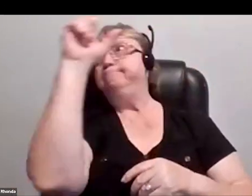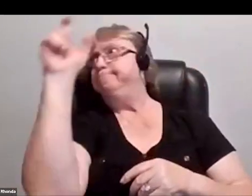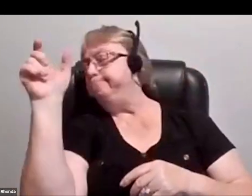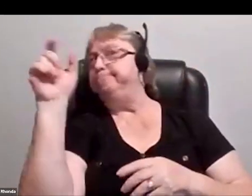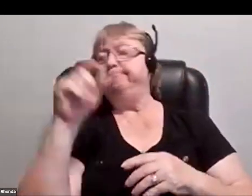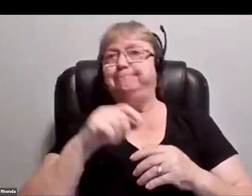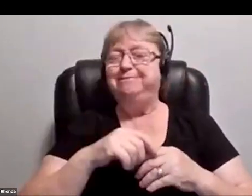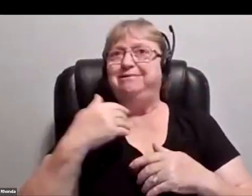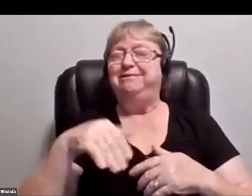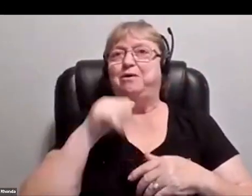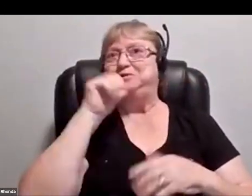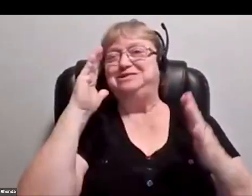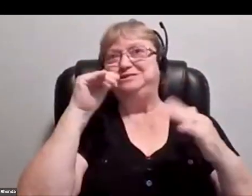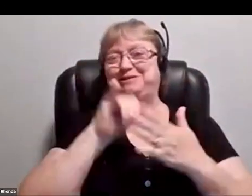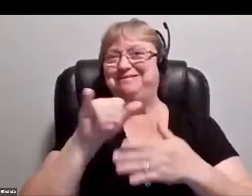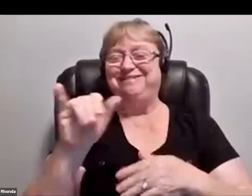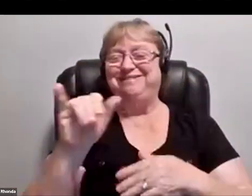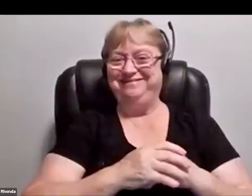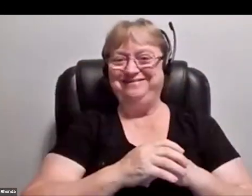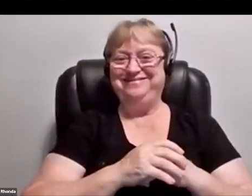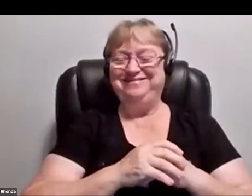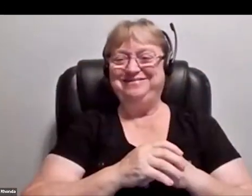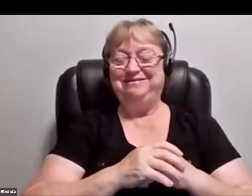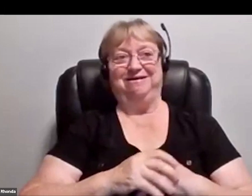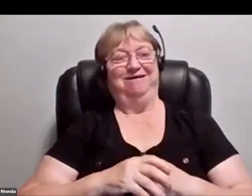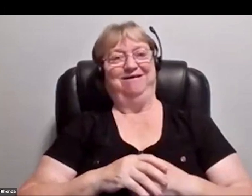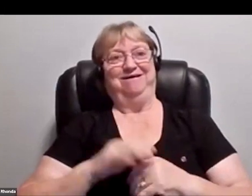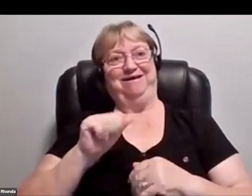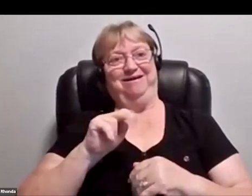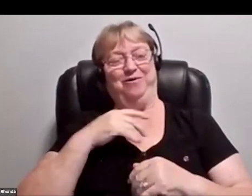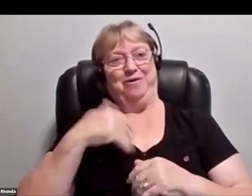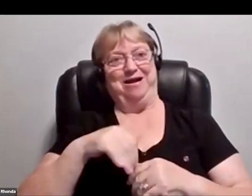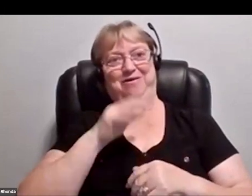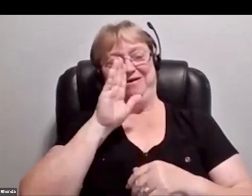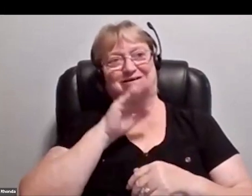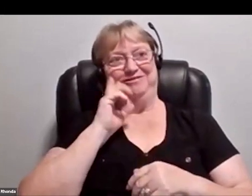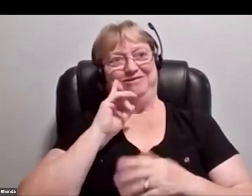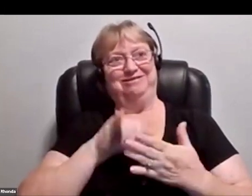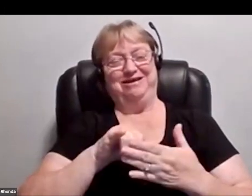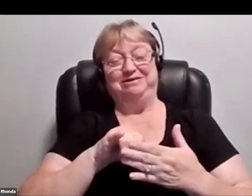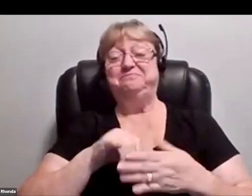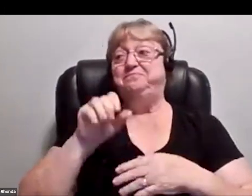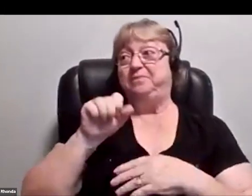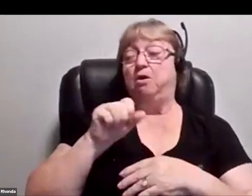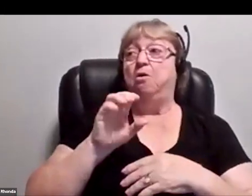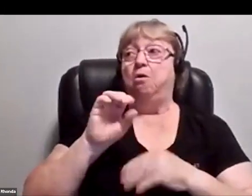I wasn't expecting that at all. Wow. I wouldn't have expected it either. Obviously, we get lots of aurora.